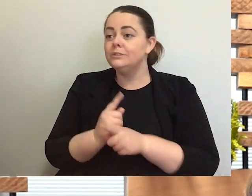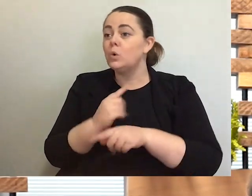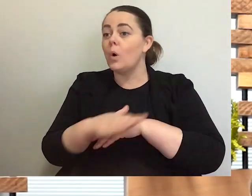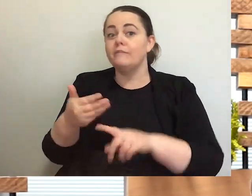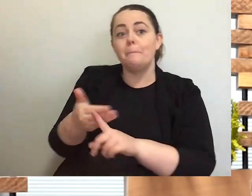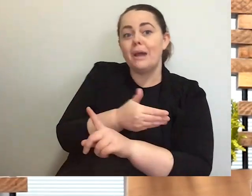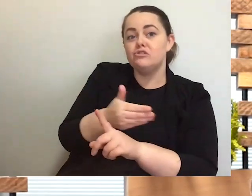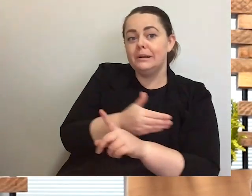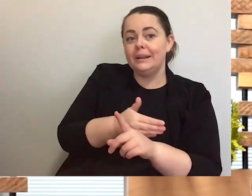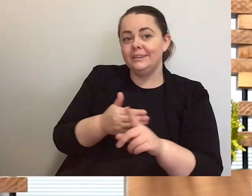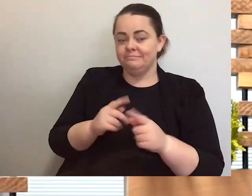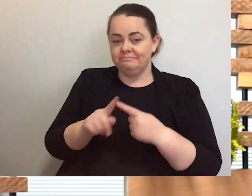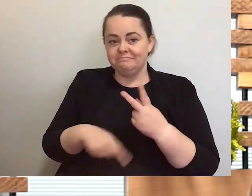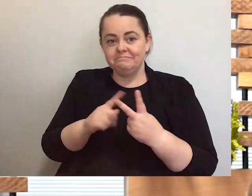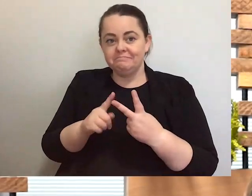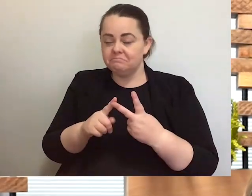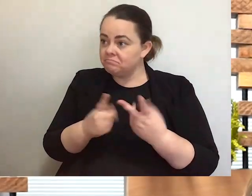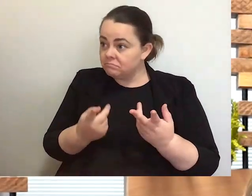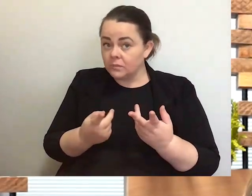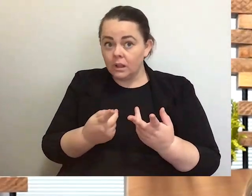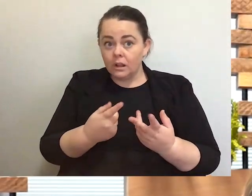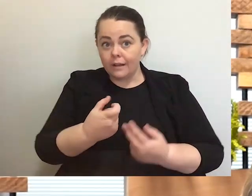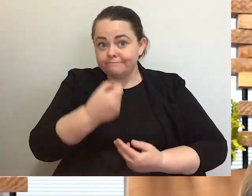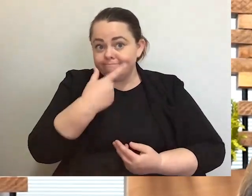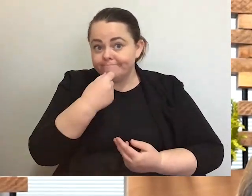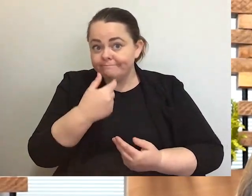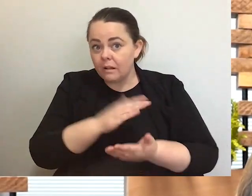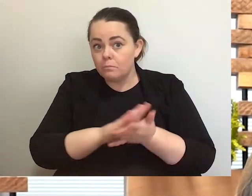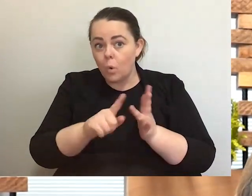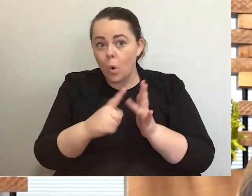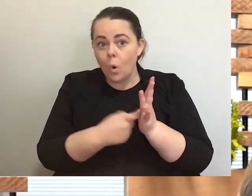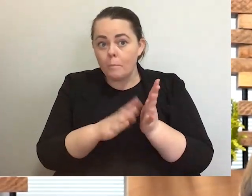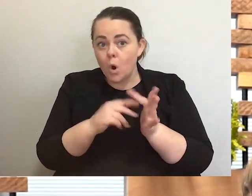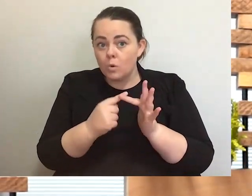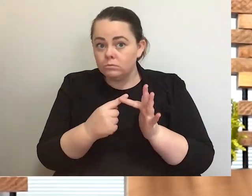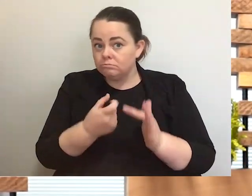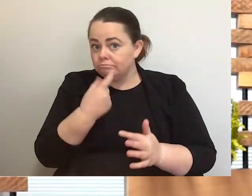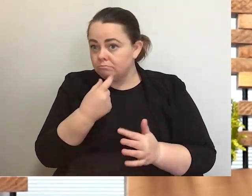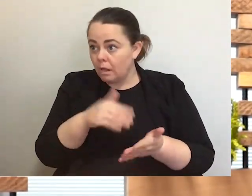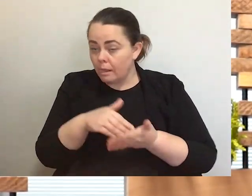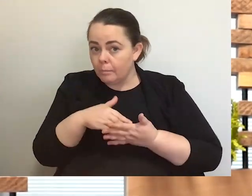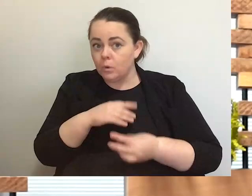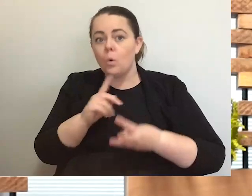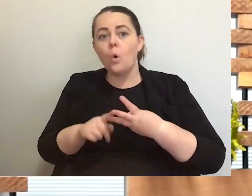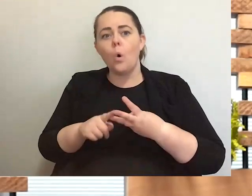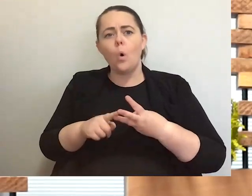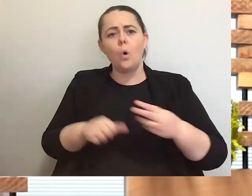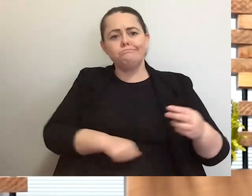the safety of menopause hormone therapy, and how menopause is experienced after hysterectomy or removal of the ovaries.